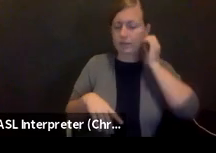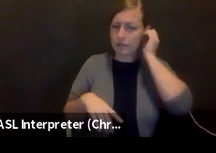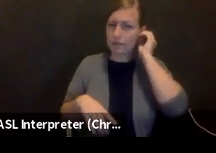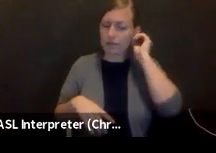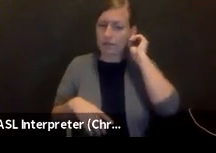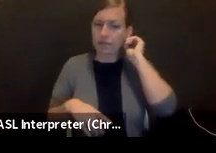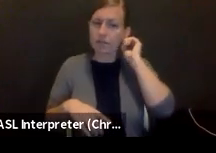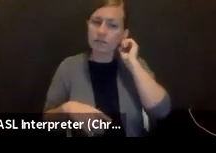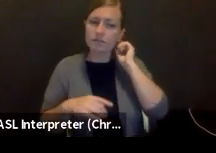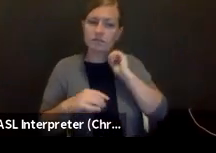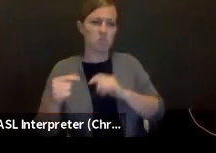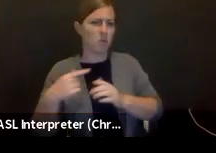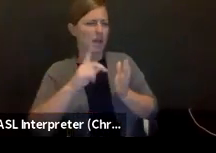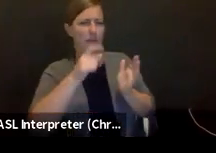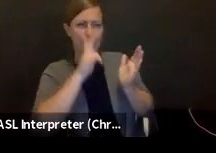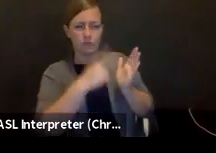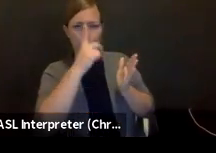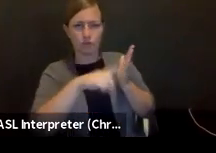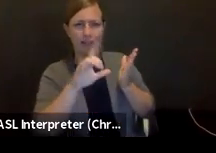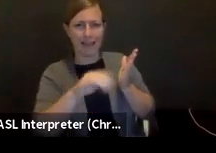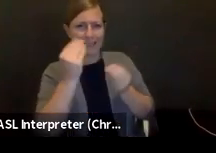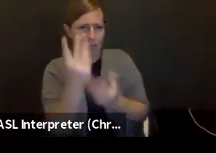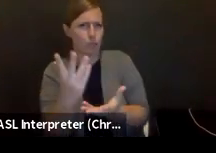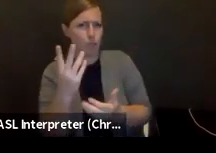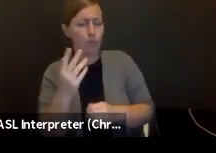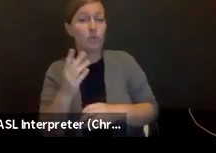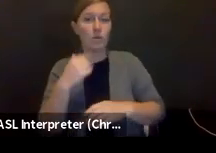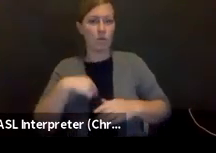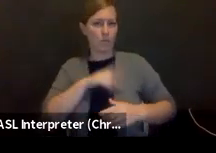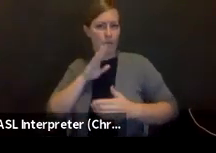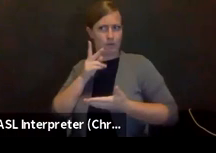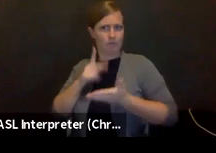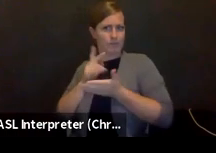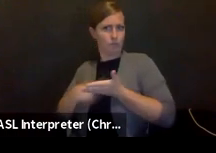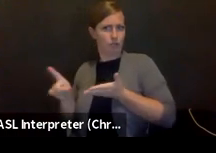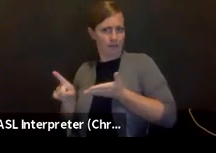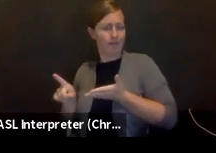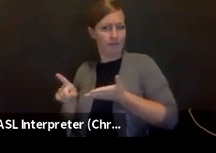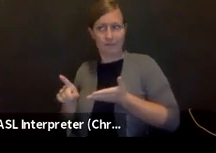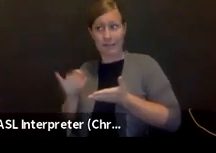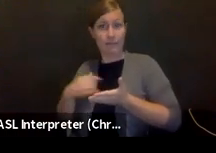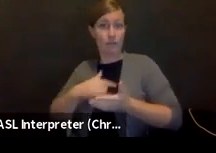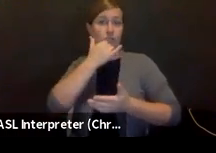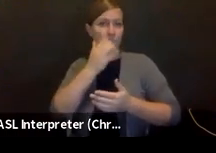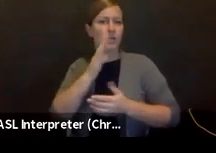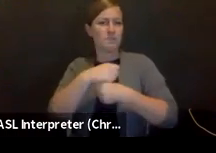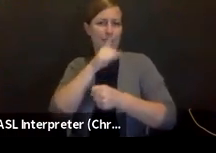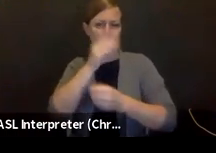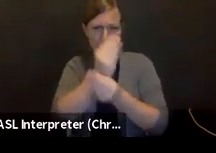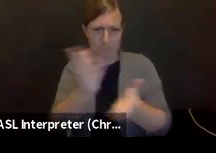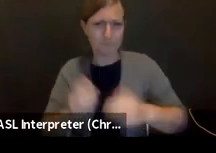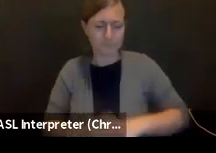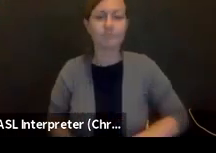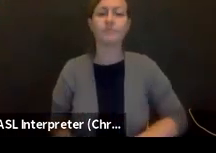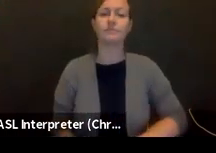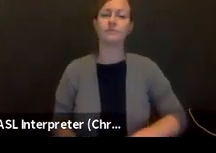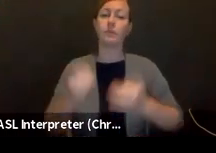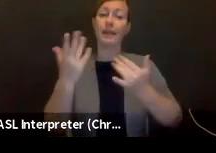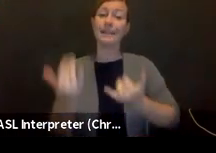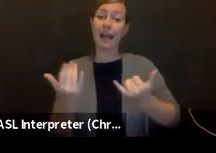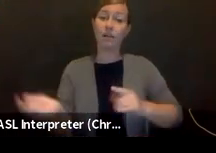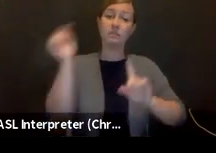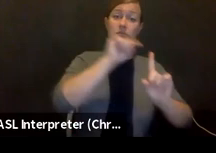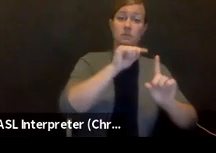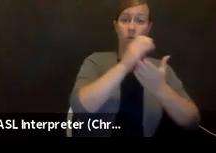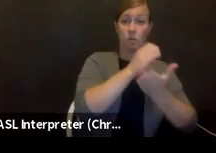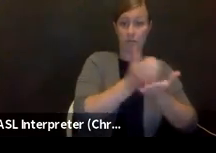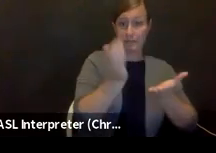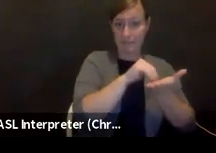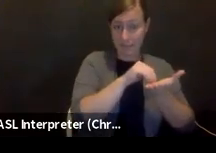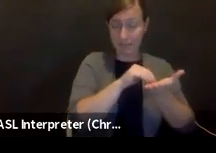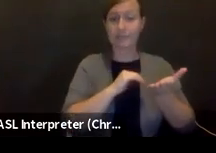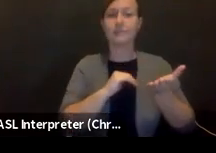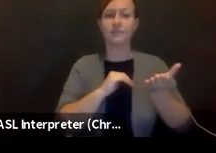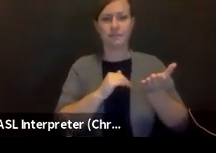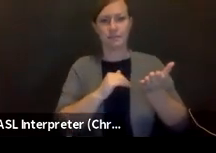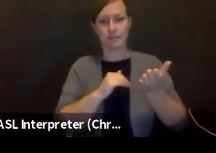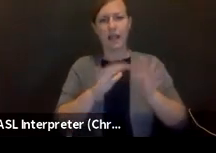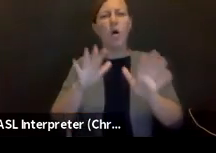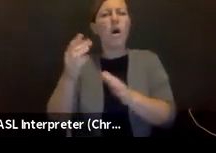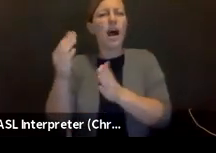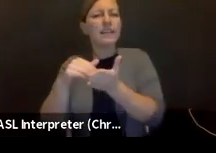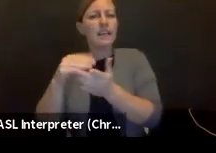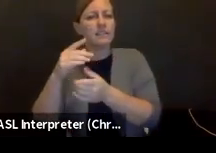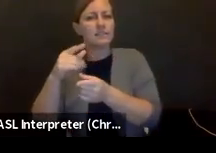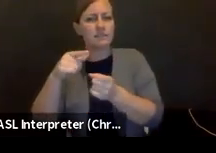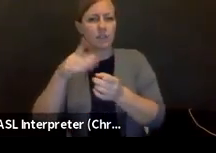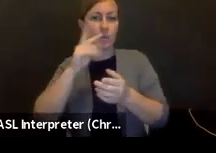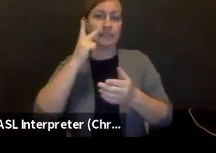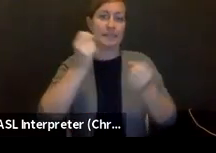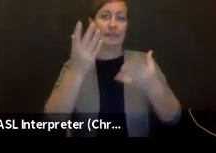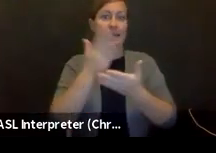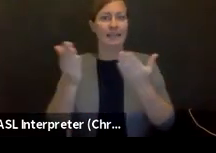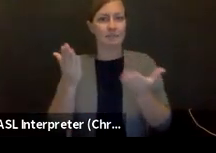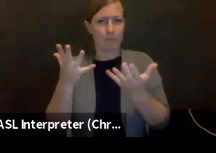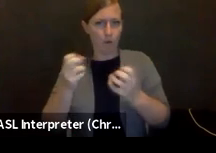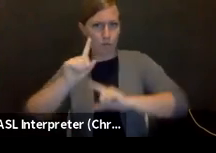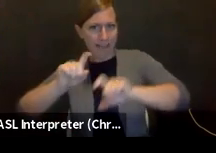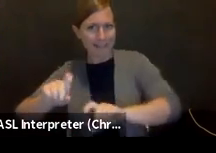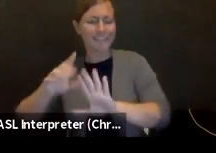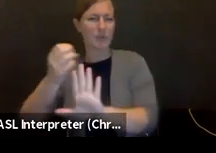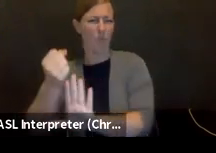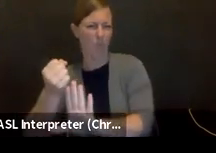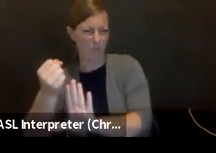ESD 189 - Amy Colburn: Okay, so we'll double check on that. If we find something different will be sure to correct the record. So let's go back into courses again will, there's a whole bunch on here that I'm sure as you're looking, you might have questions about, we will come back to resources.